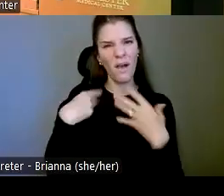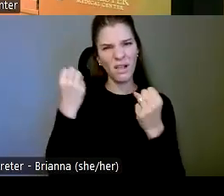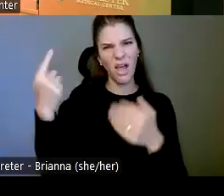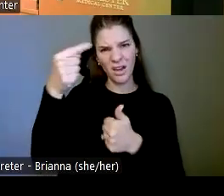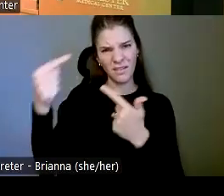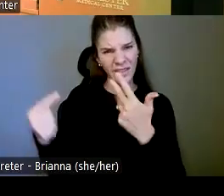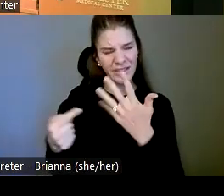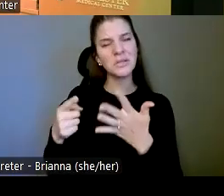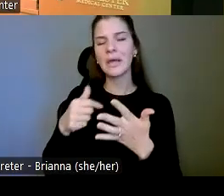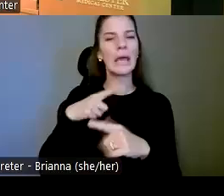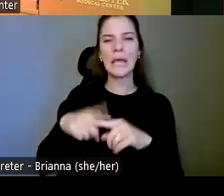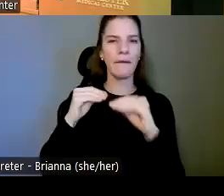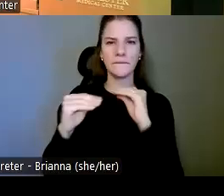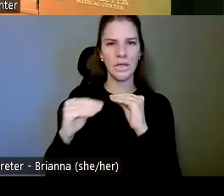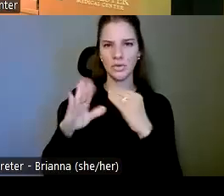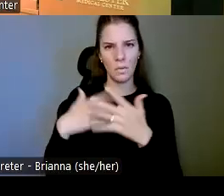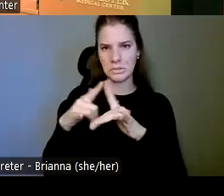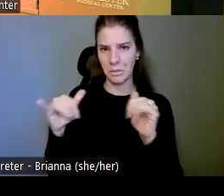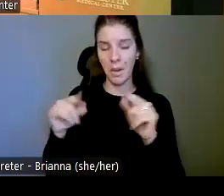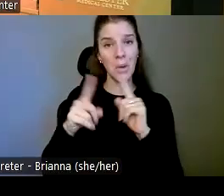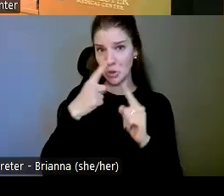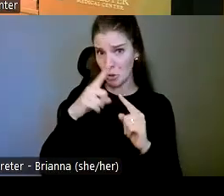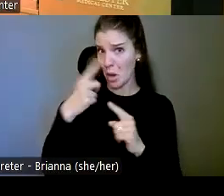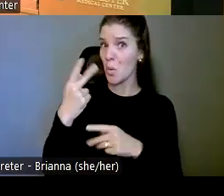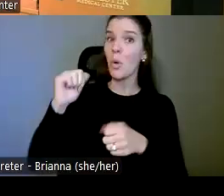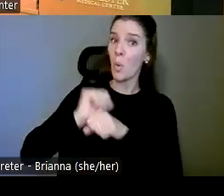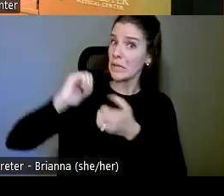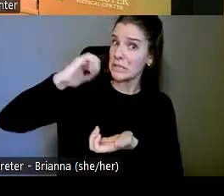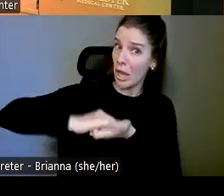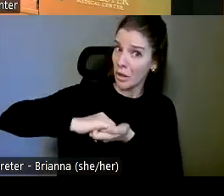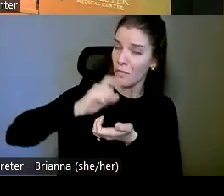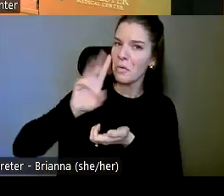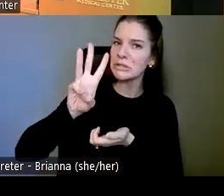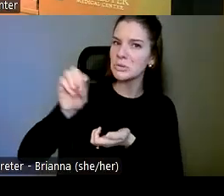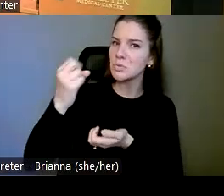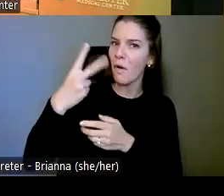to work with me over the next six to 12 months? Suddenly, the entire interaction changes versus,